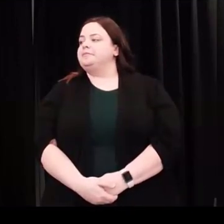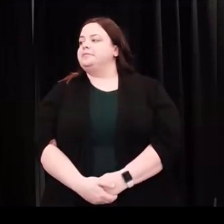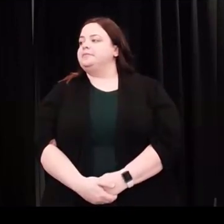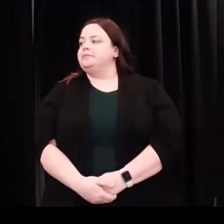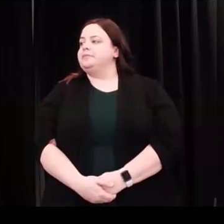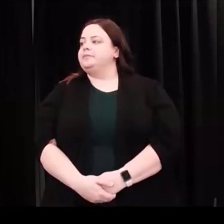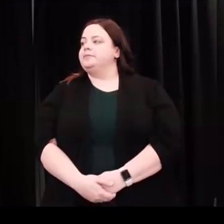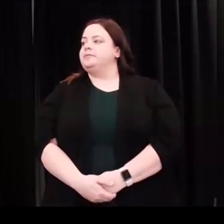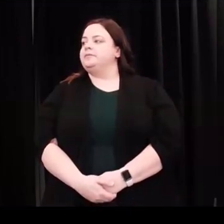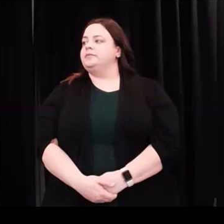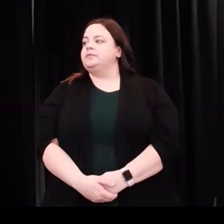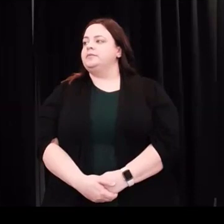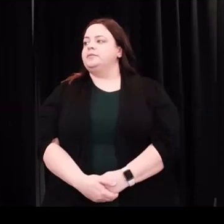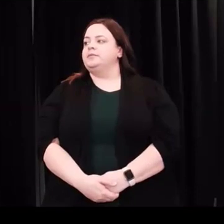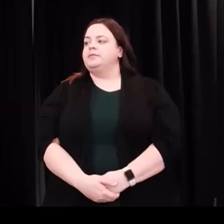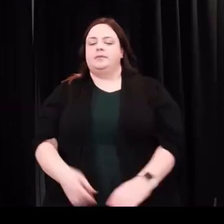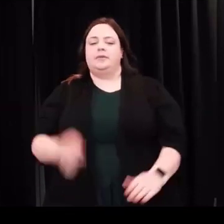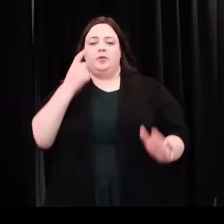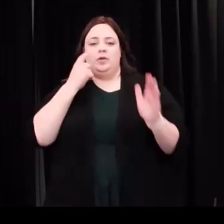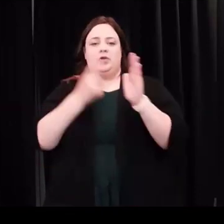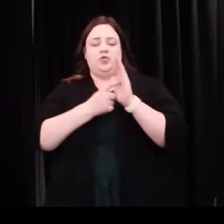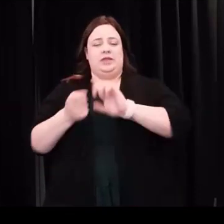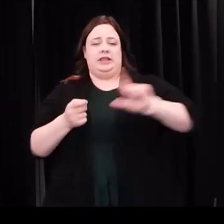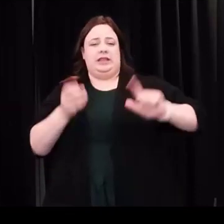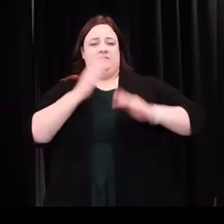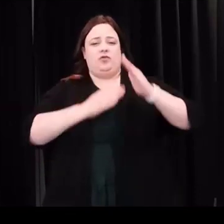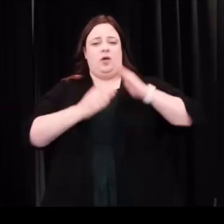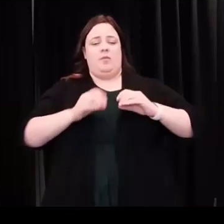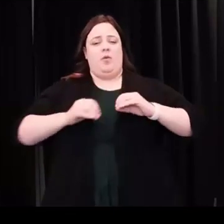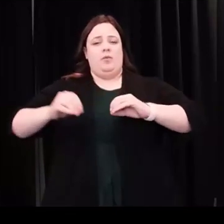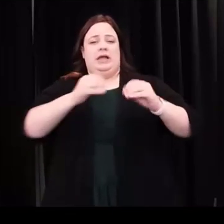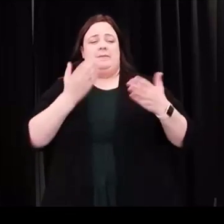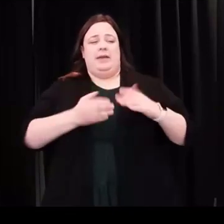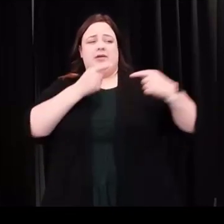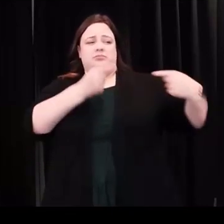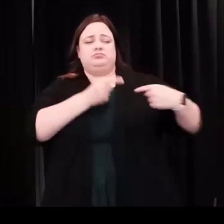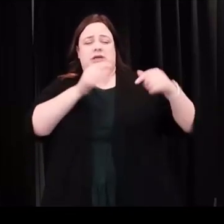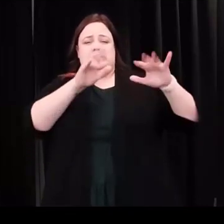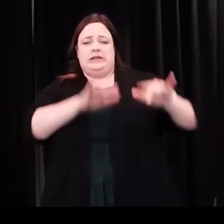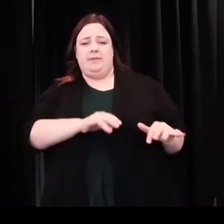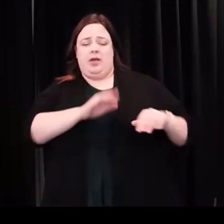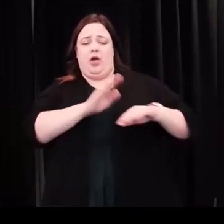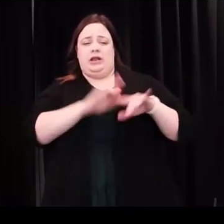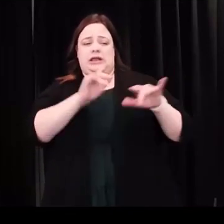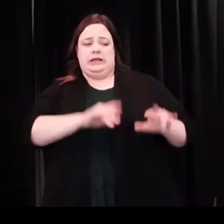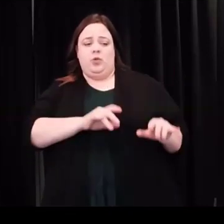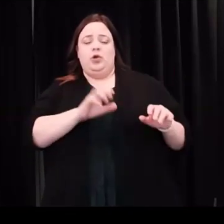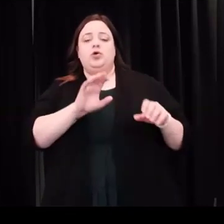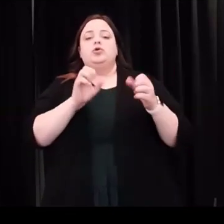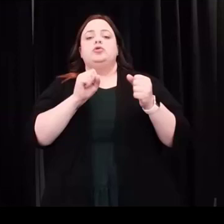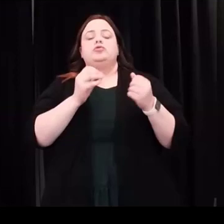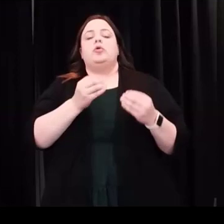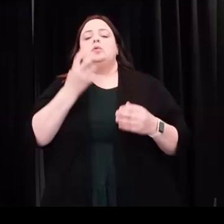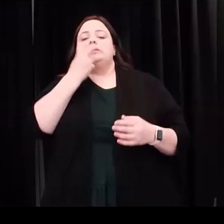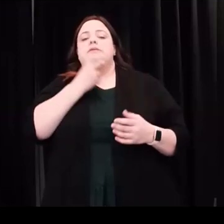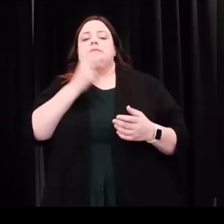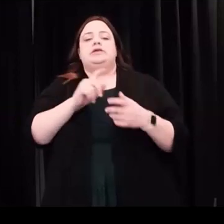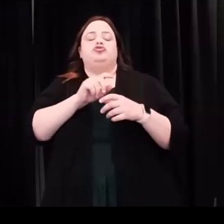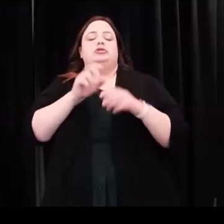We noticed that due to his left arm mobility, he might have trouble typing on a keyboard. So speech to text might be a good idea.